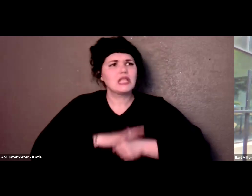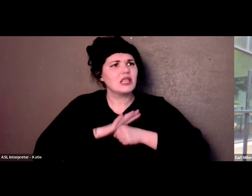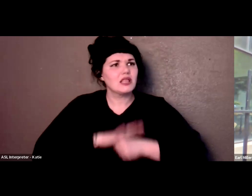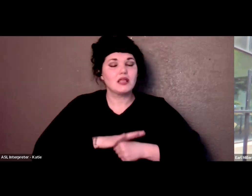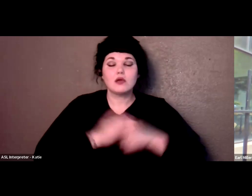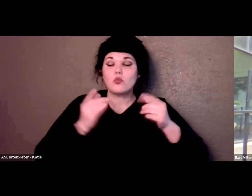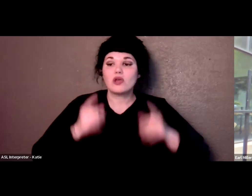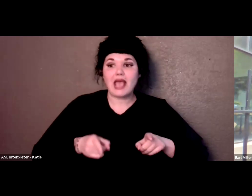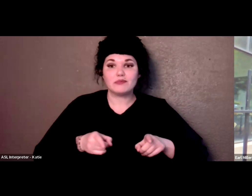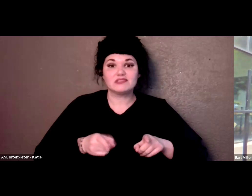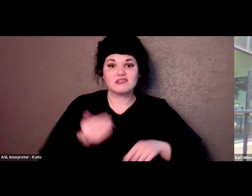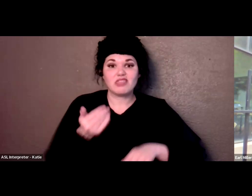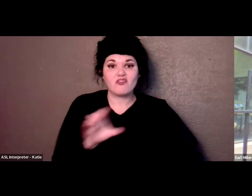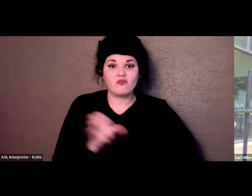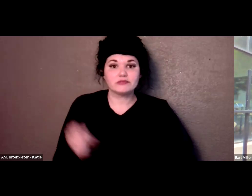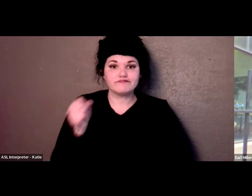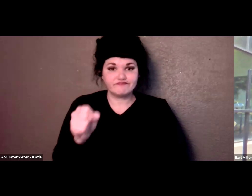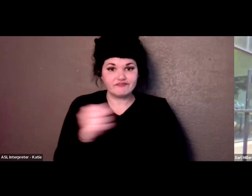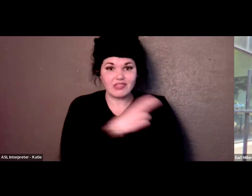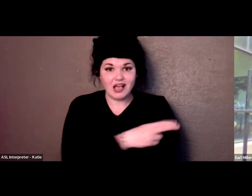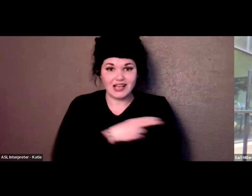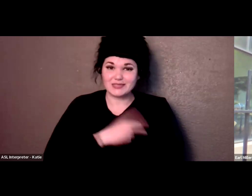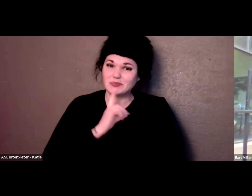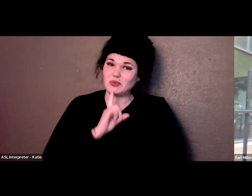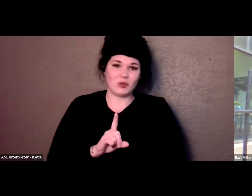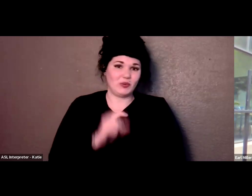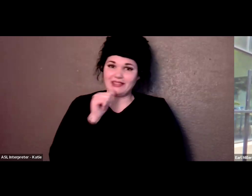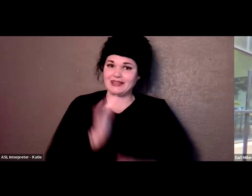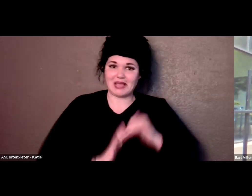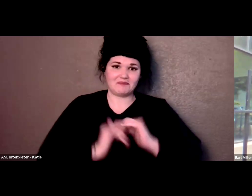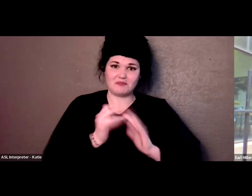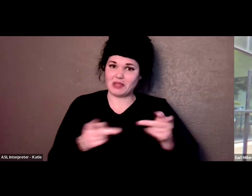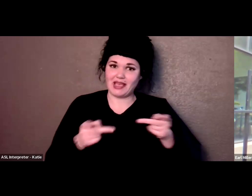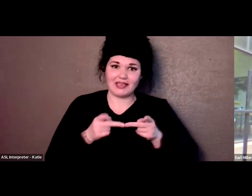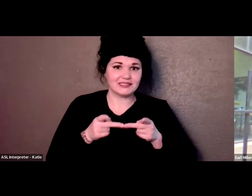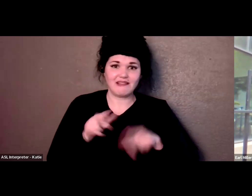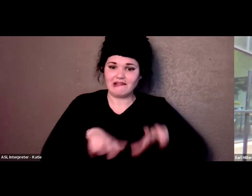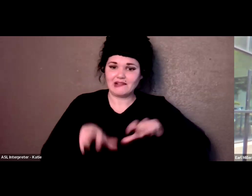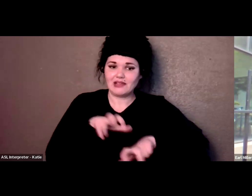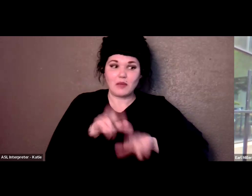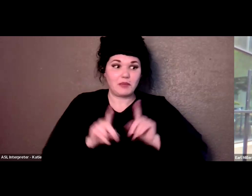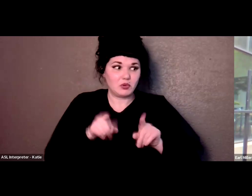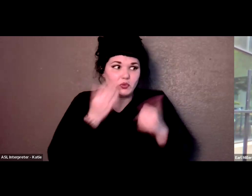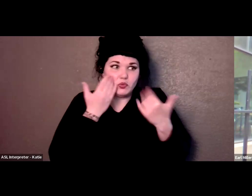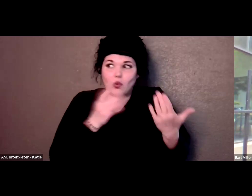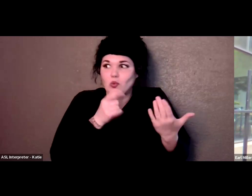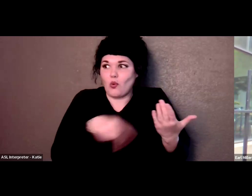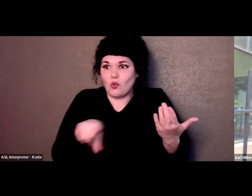is a fairly austere place with people you don't know and you are kind of only gonna leave there